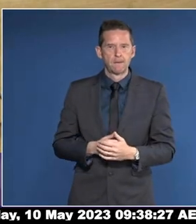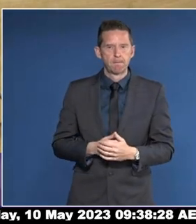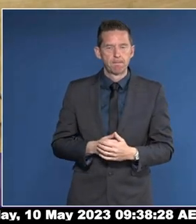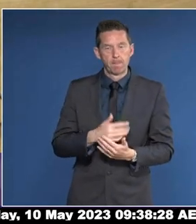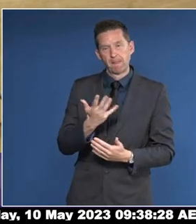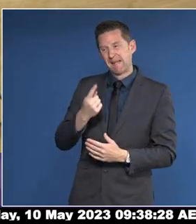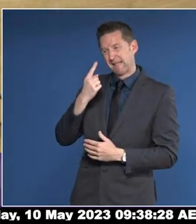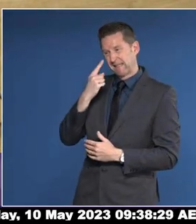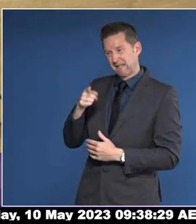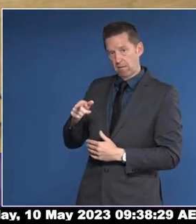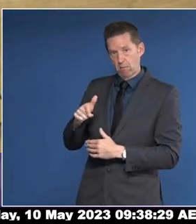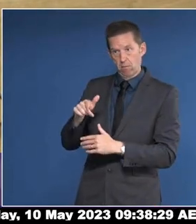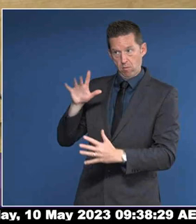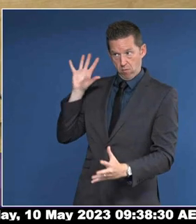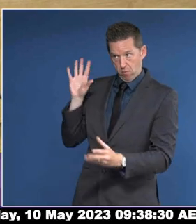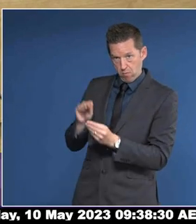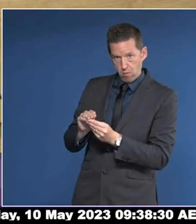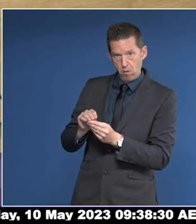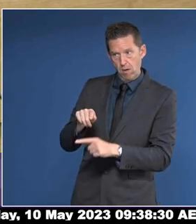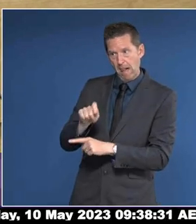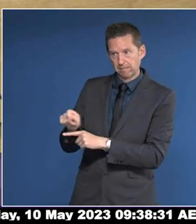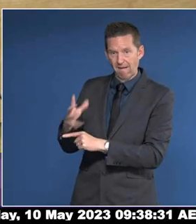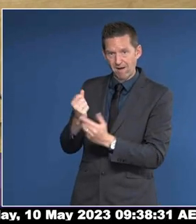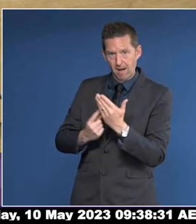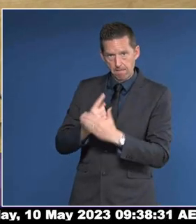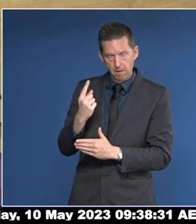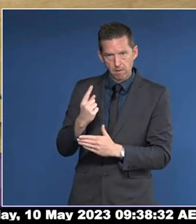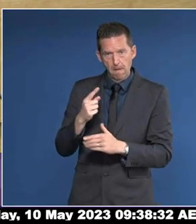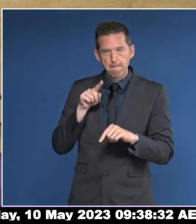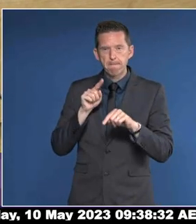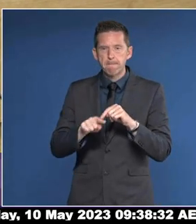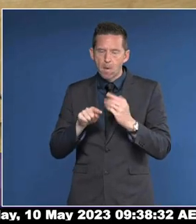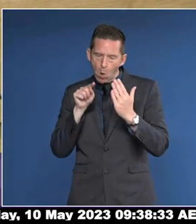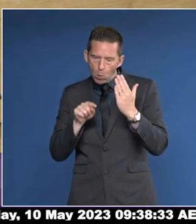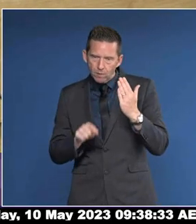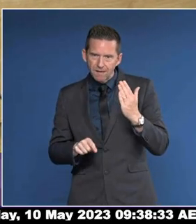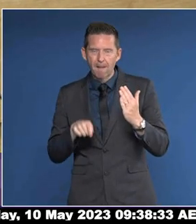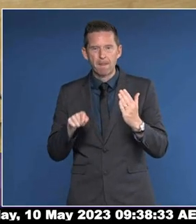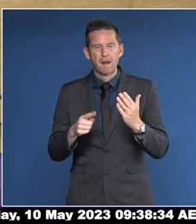evidence, for the most part, the responses were to the single act, omission or